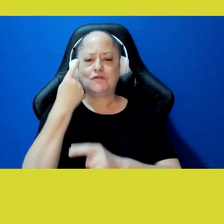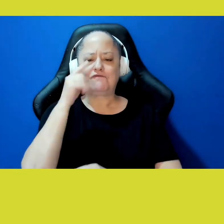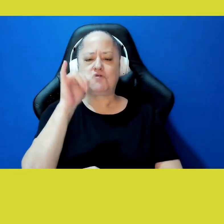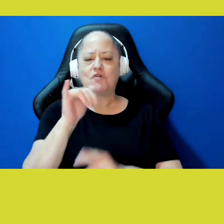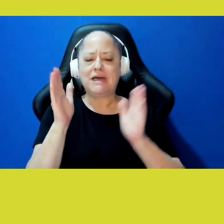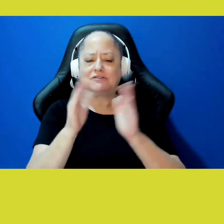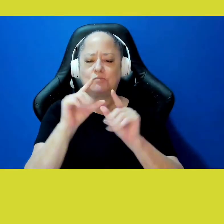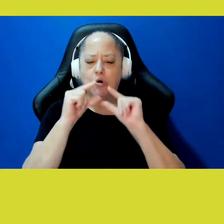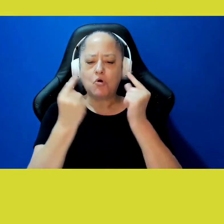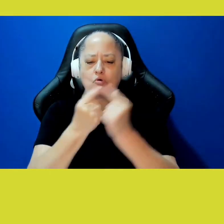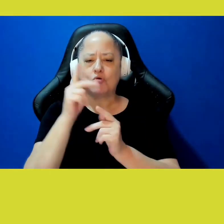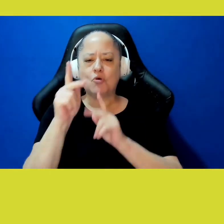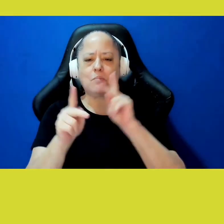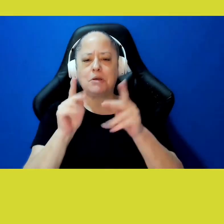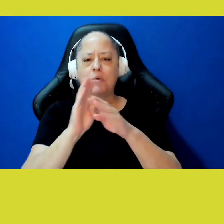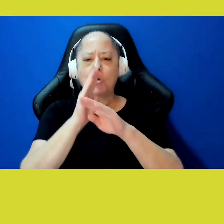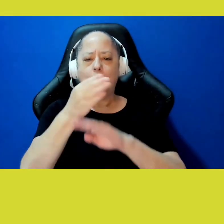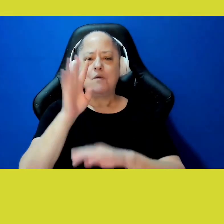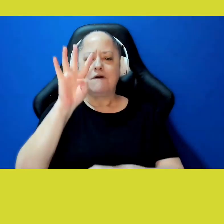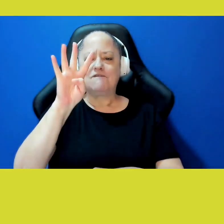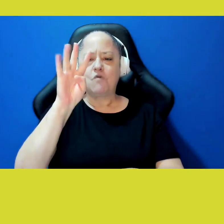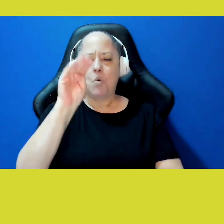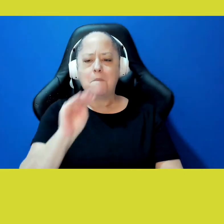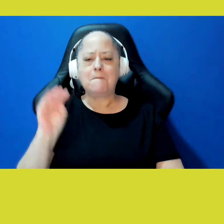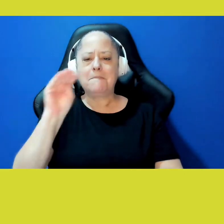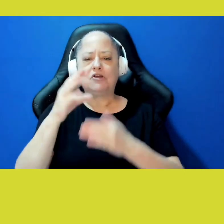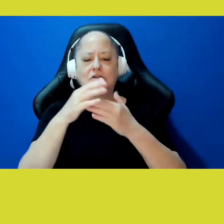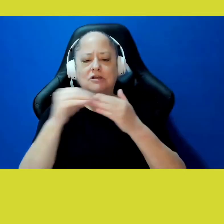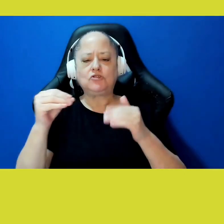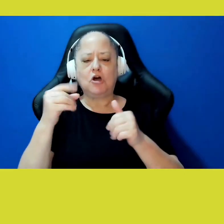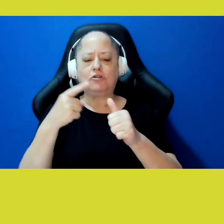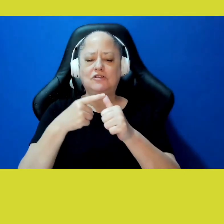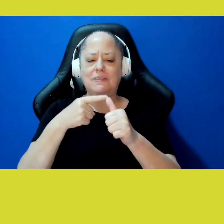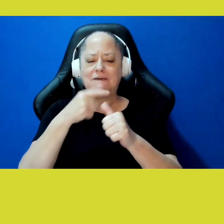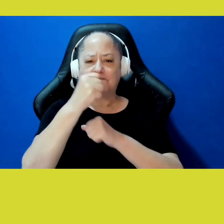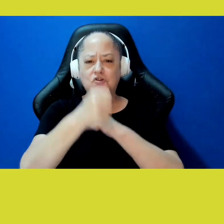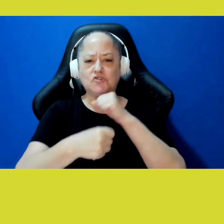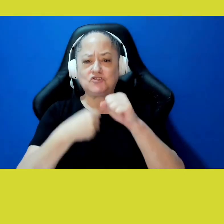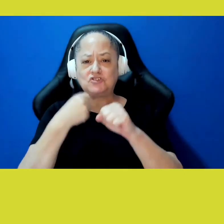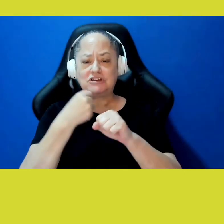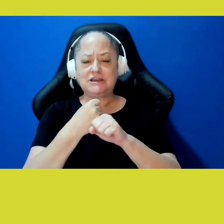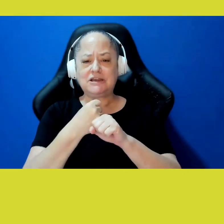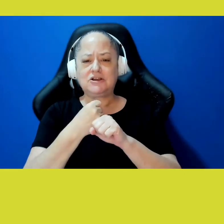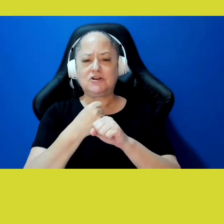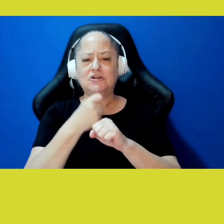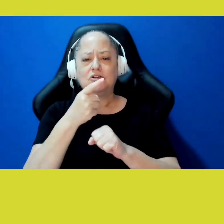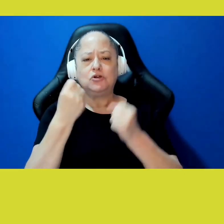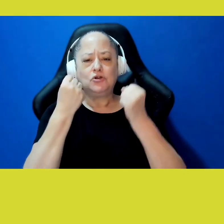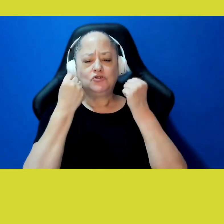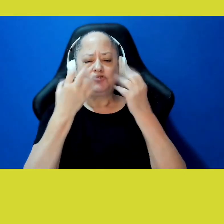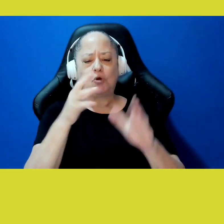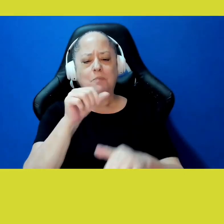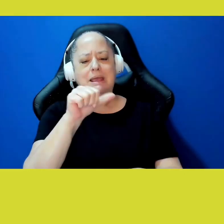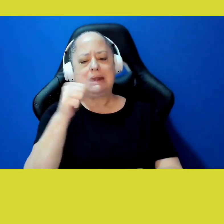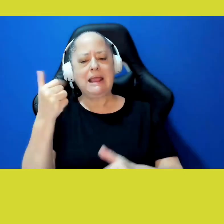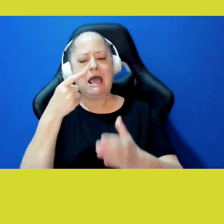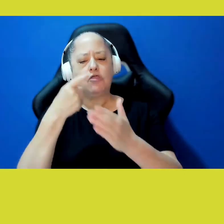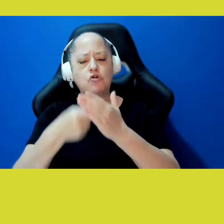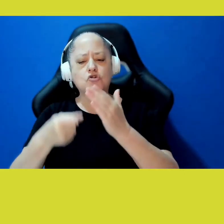of people was over $4 million in the first year. But there are so many other costs, the cost of